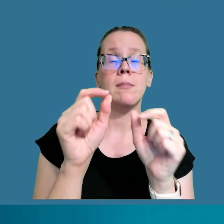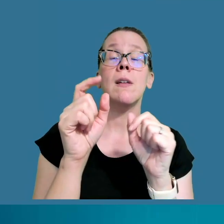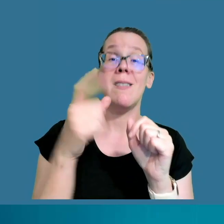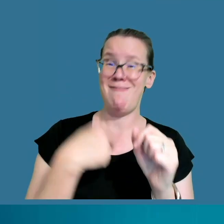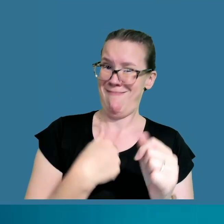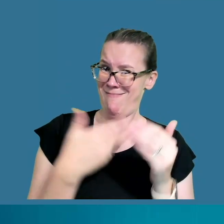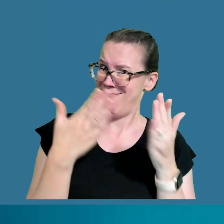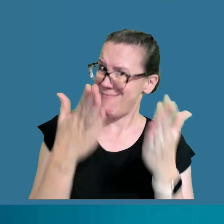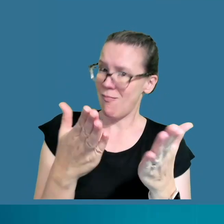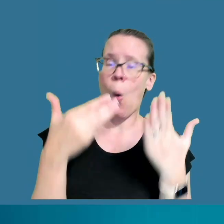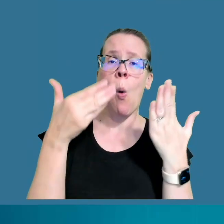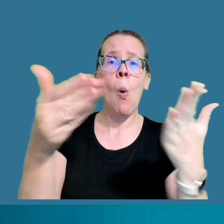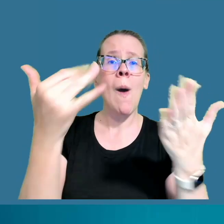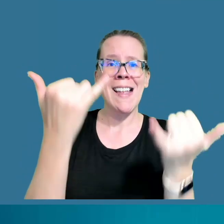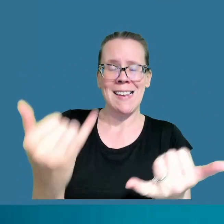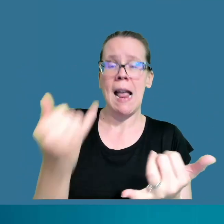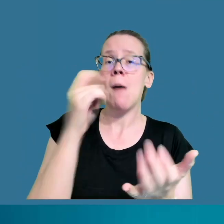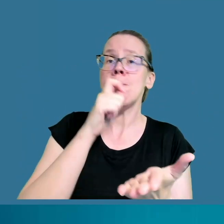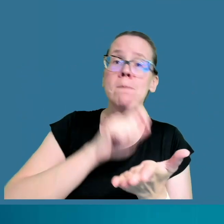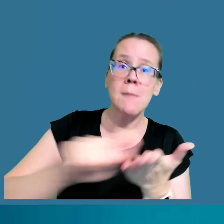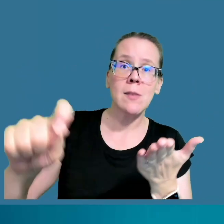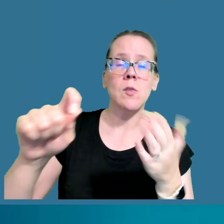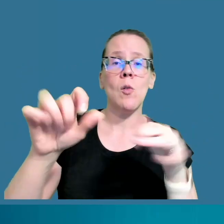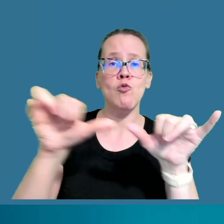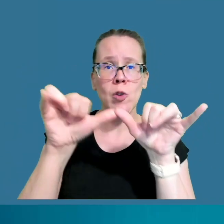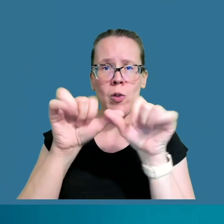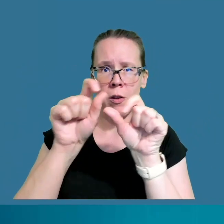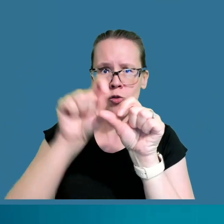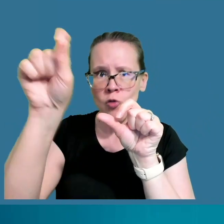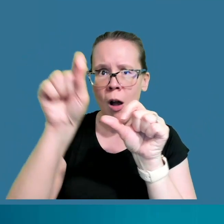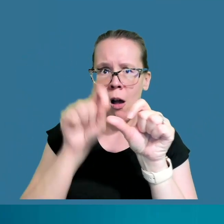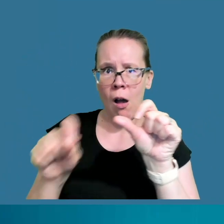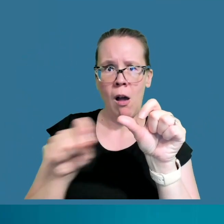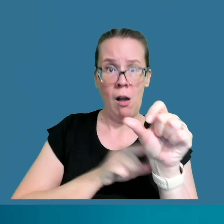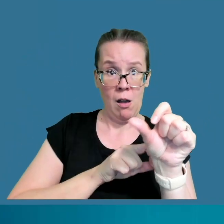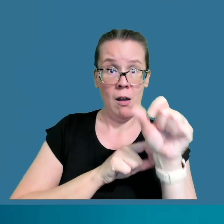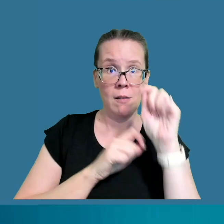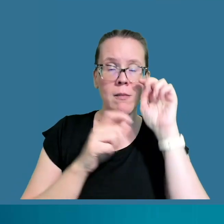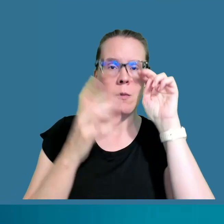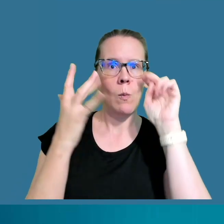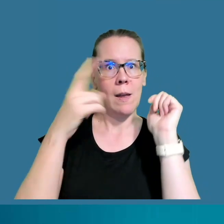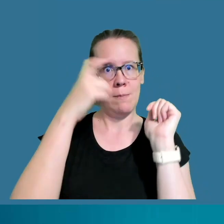don't want to is important. I'm talking about the seam allowances along the edges of the pattern.